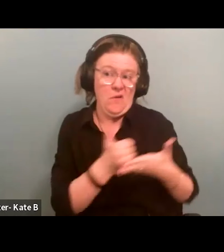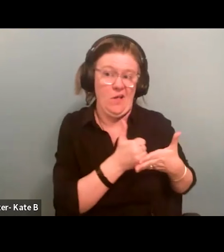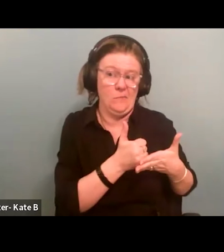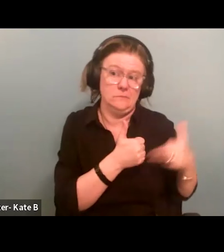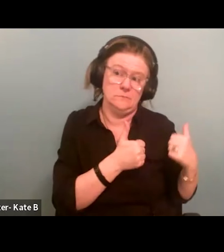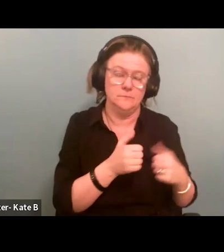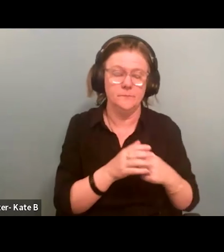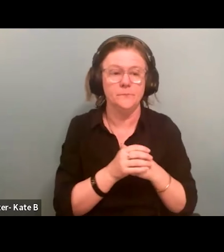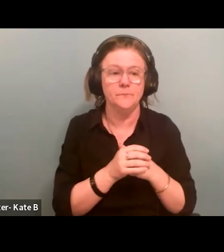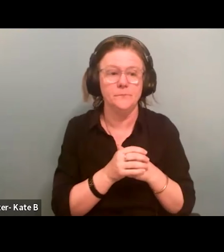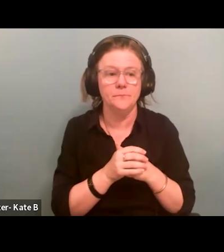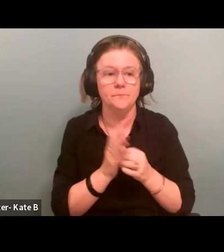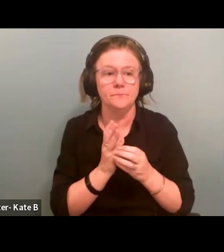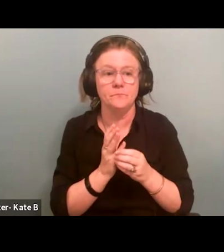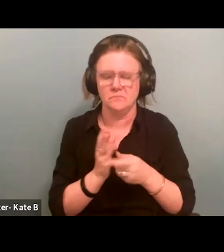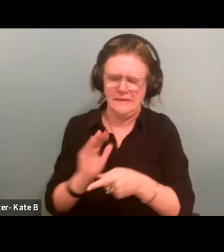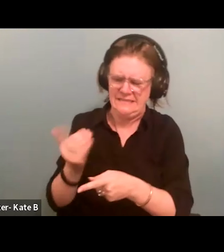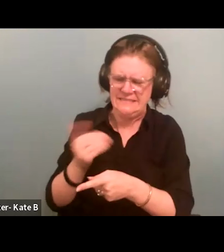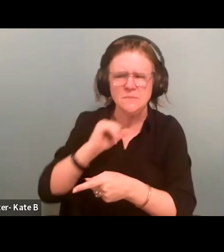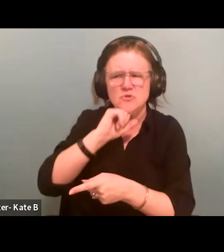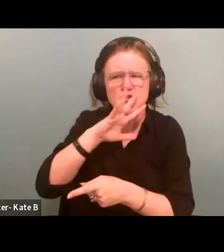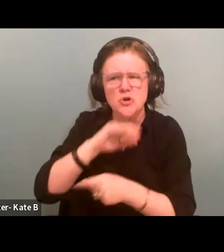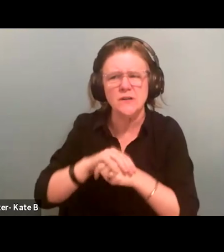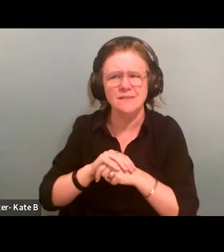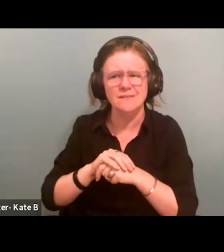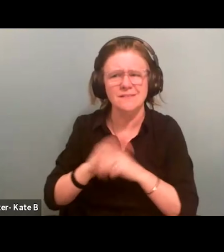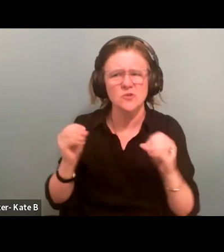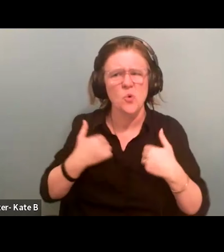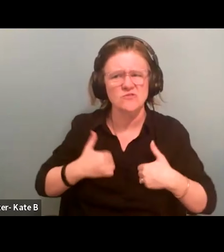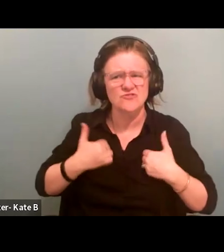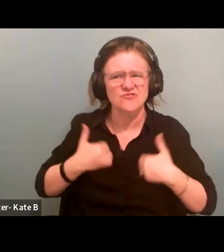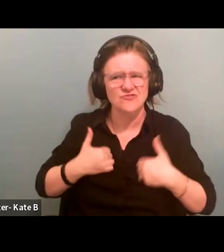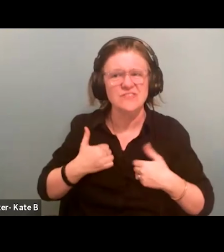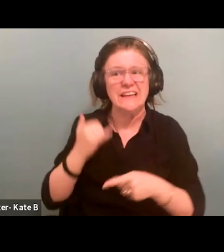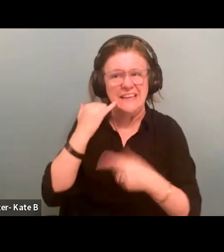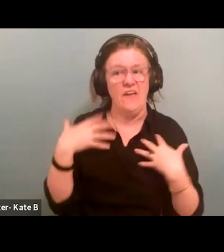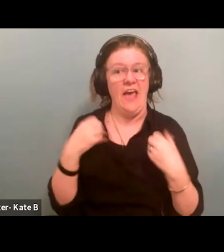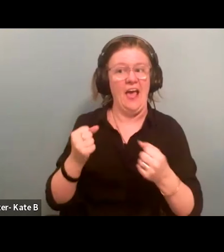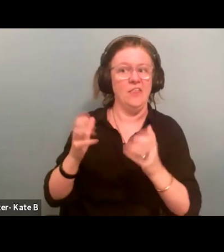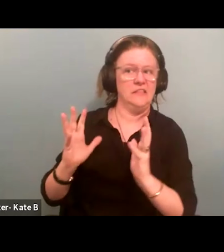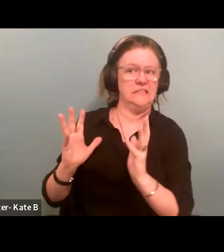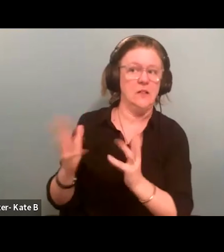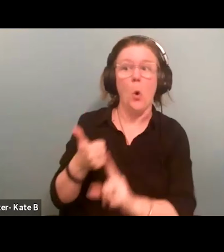The lack of personal hygiene, that's a big one for that self-neglect area.